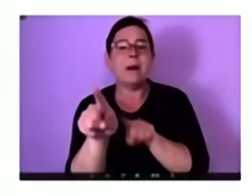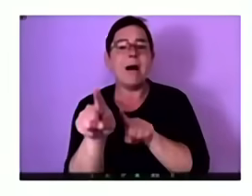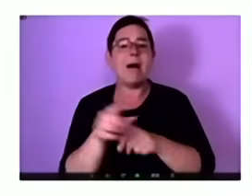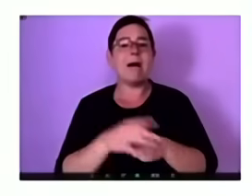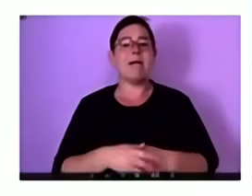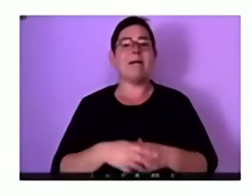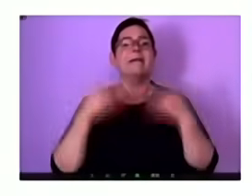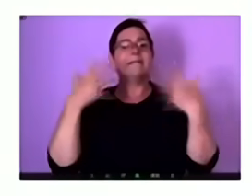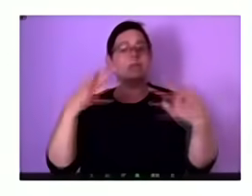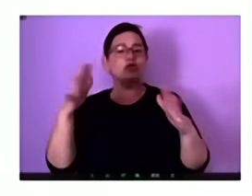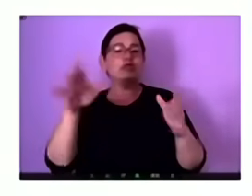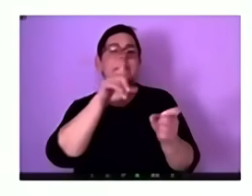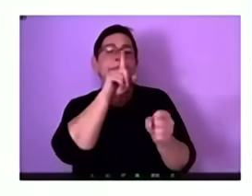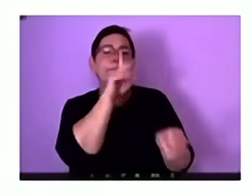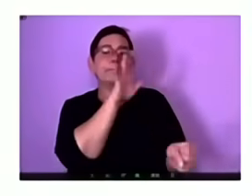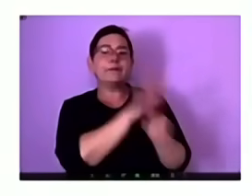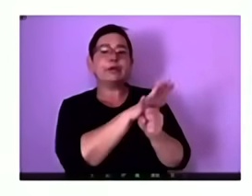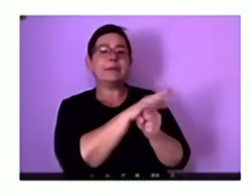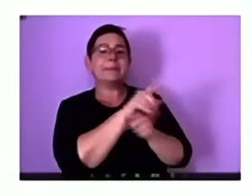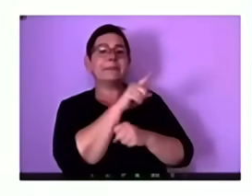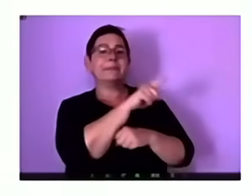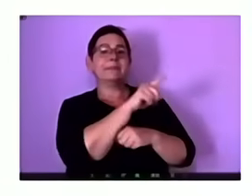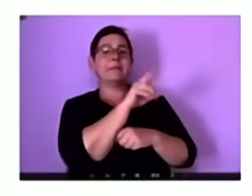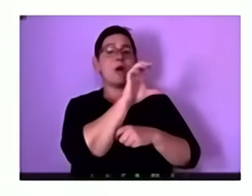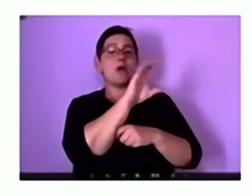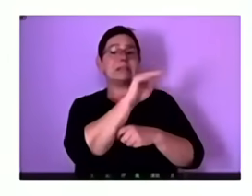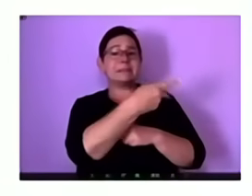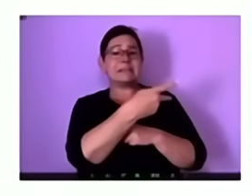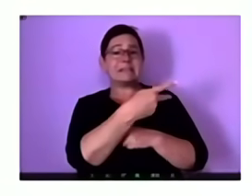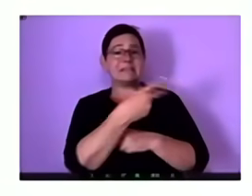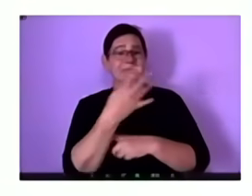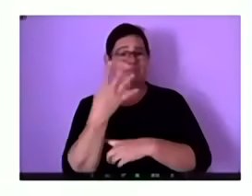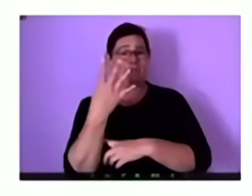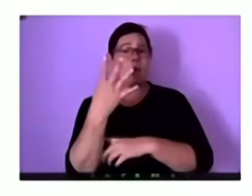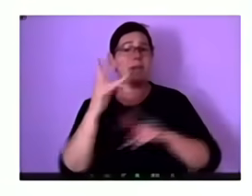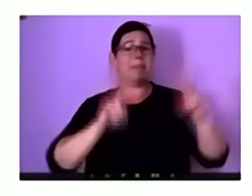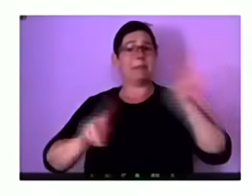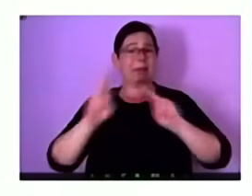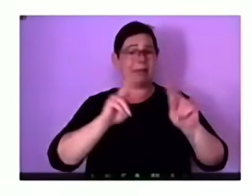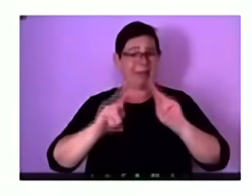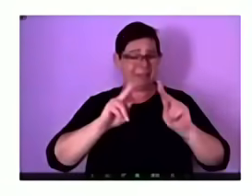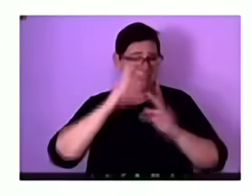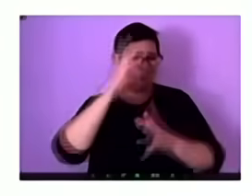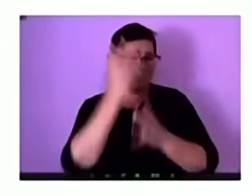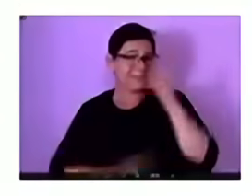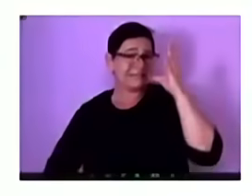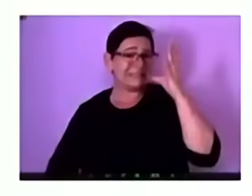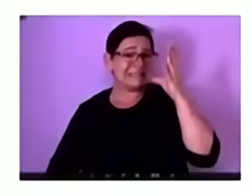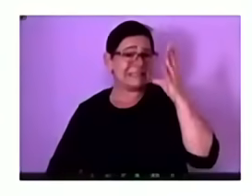VEHICLE THEY WERE TRAVELLING IN WAS SUBMERGED. THERE WERE FIVE OCCUPANTS IN THE VEHICLE.